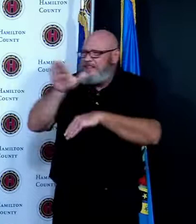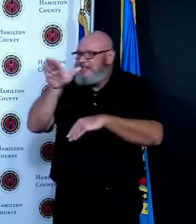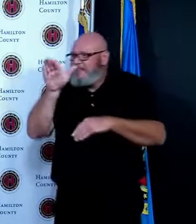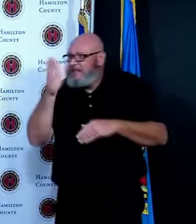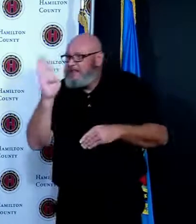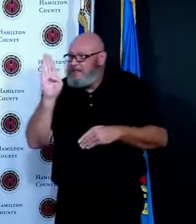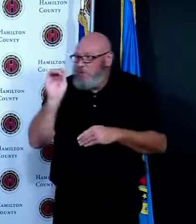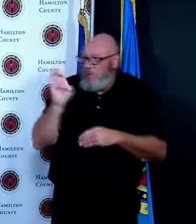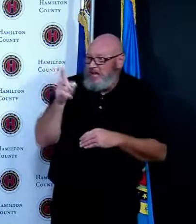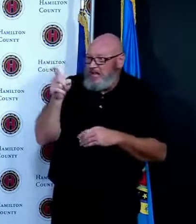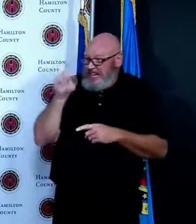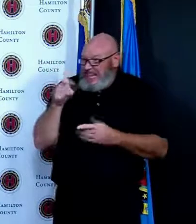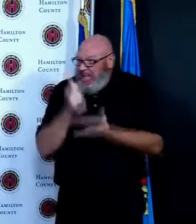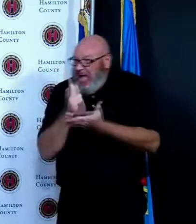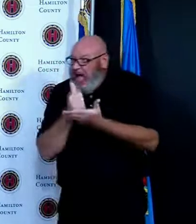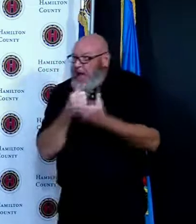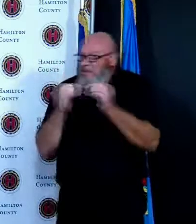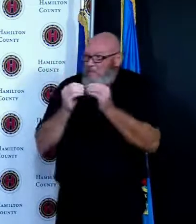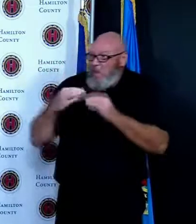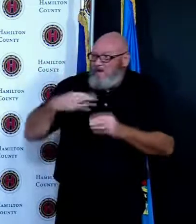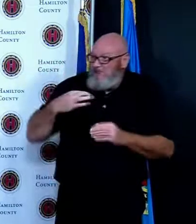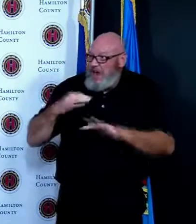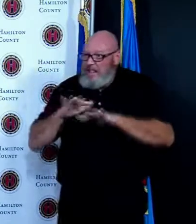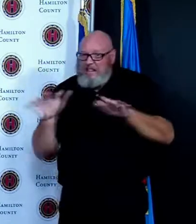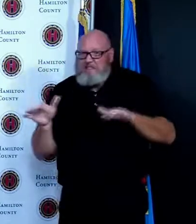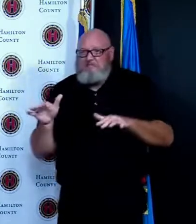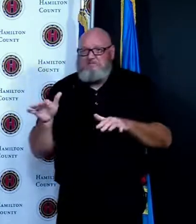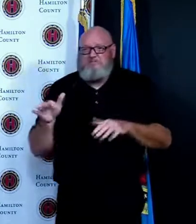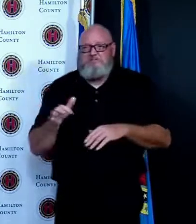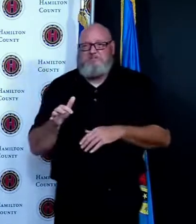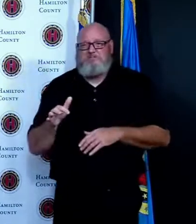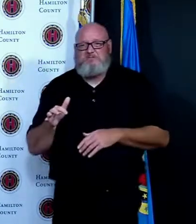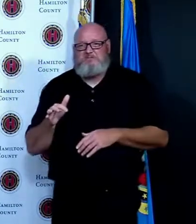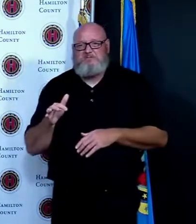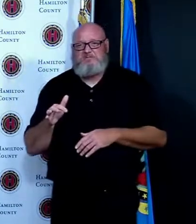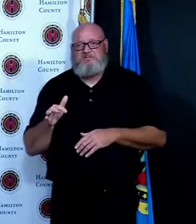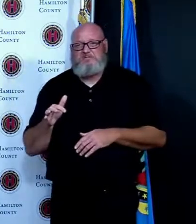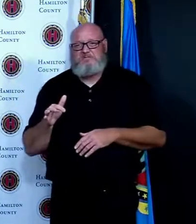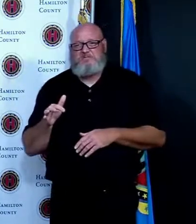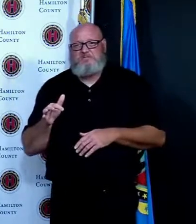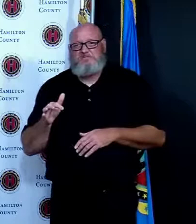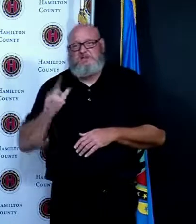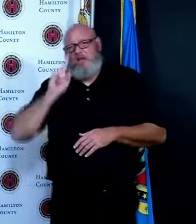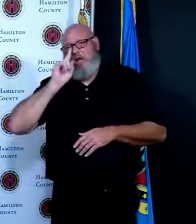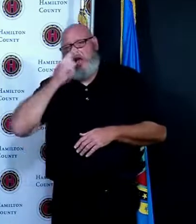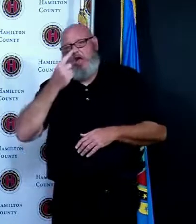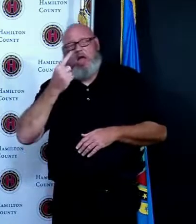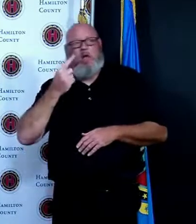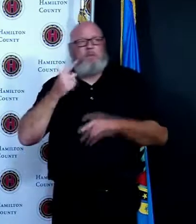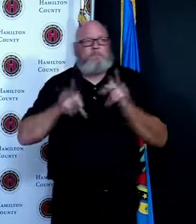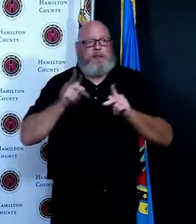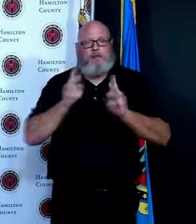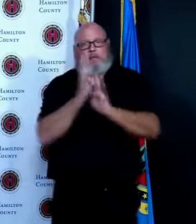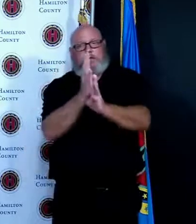to vote and the lines shorter for people to drop that ballot off we're here to help and so we have